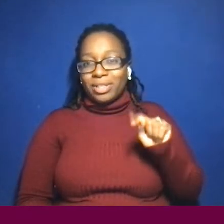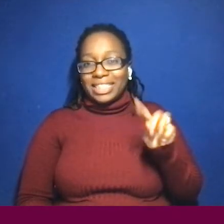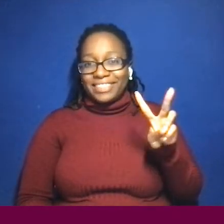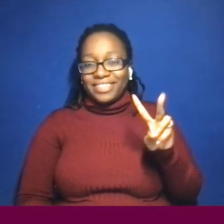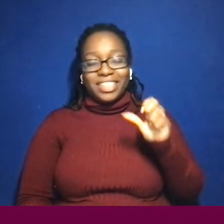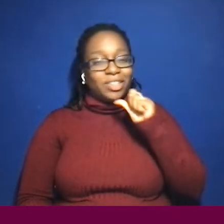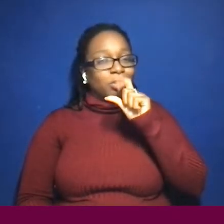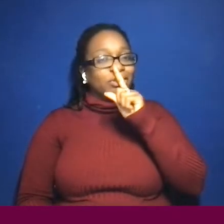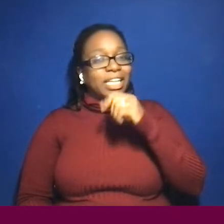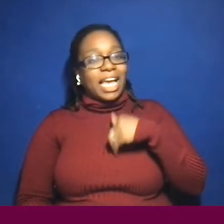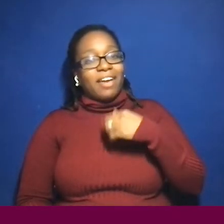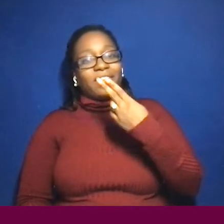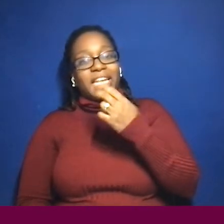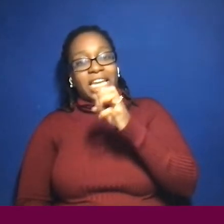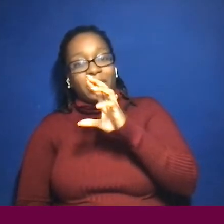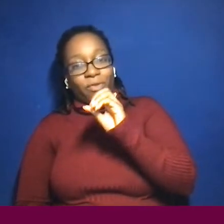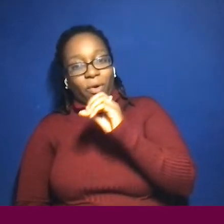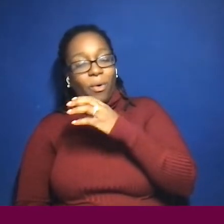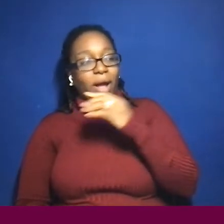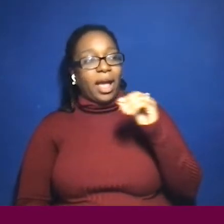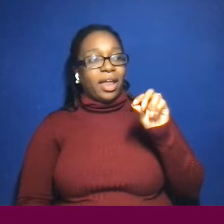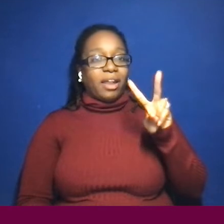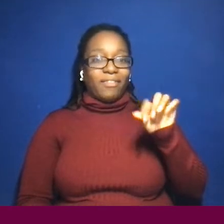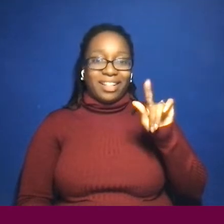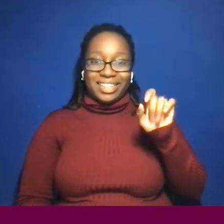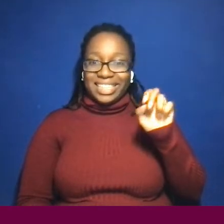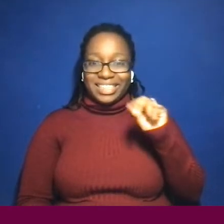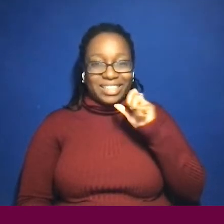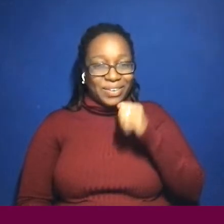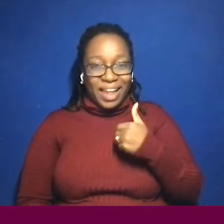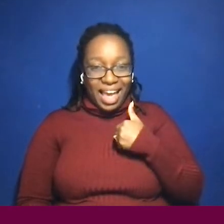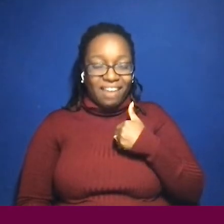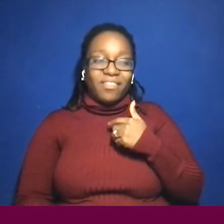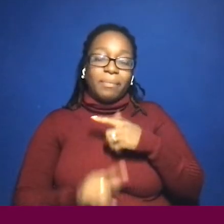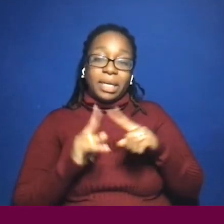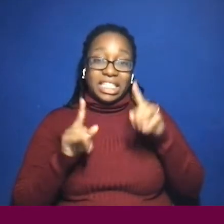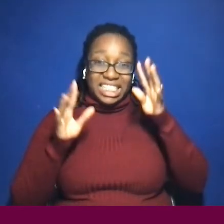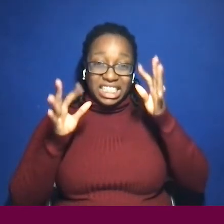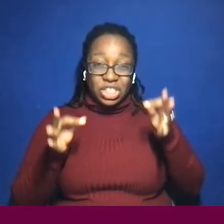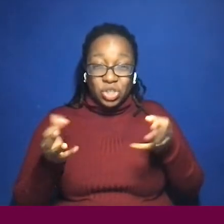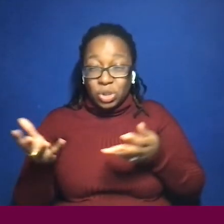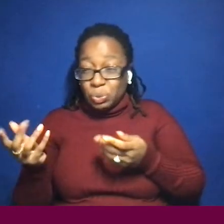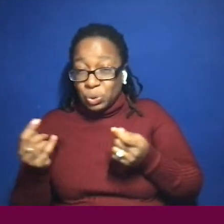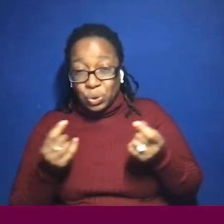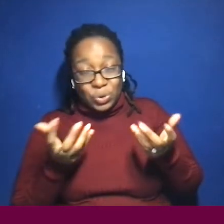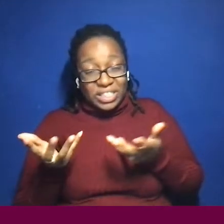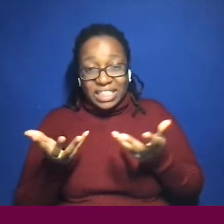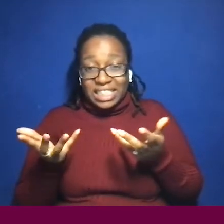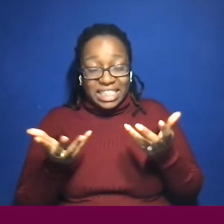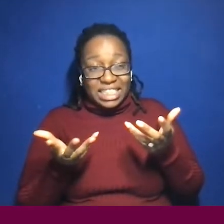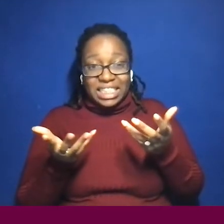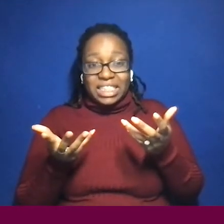villain and a hero, but you really, really grapple with these decisions. And bringing it down to that